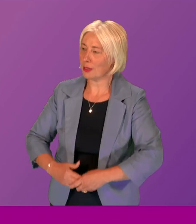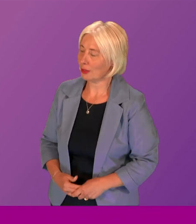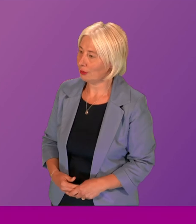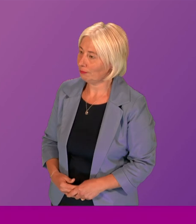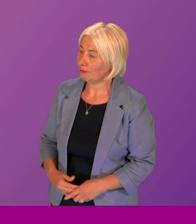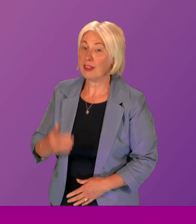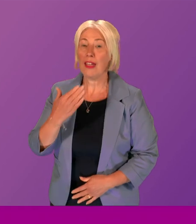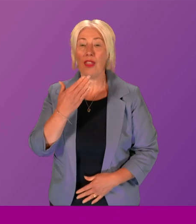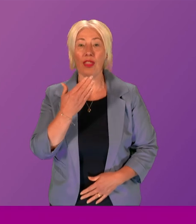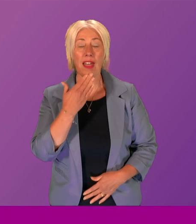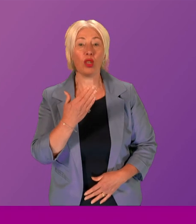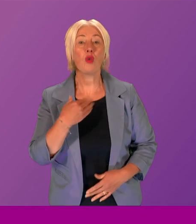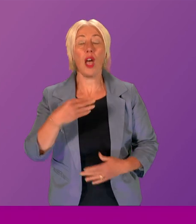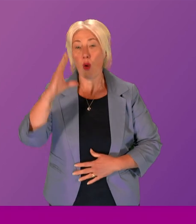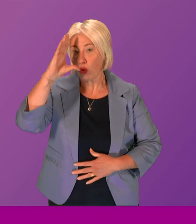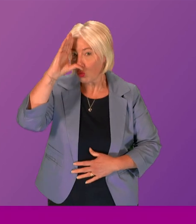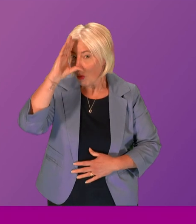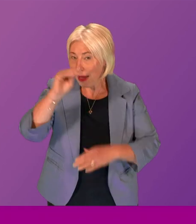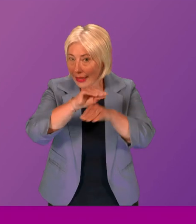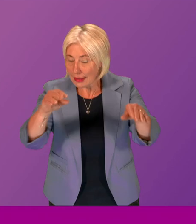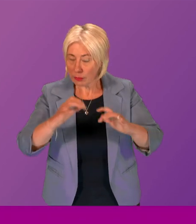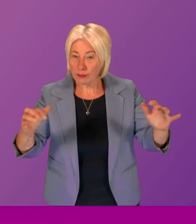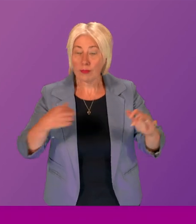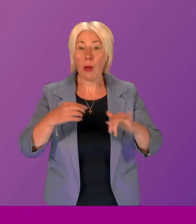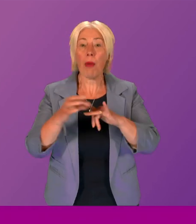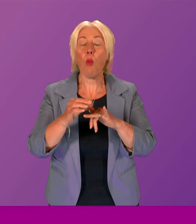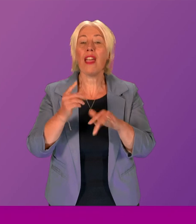I remind members that my wife is a serving officer with Police Scotland.